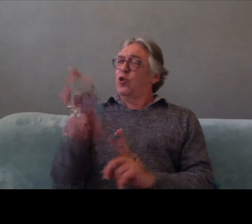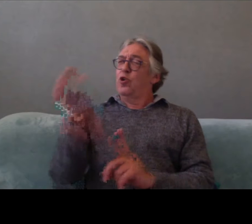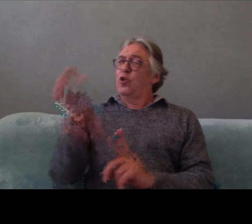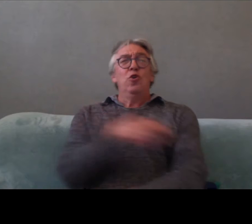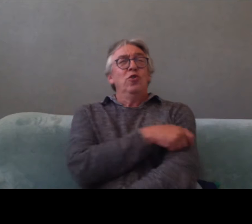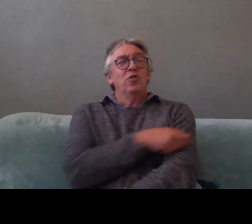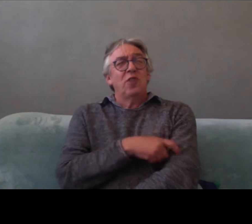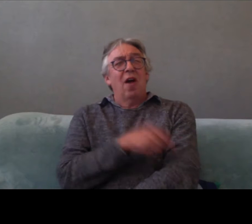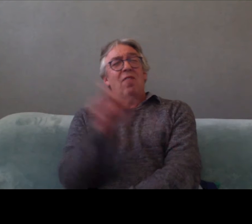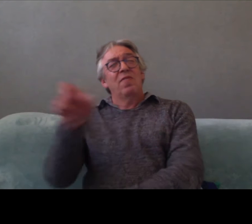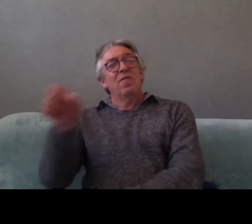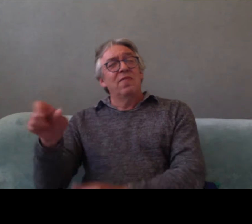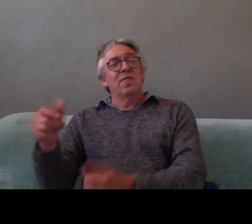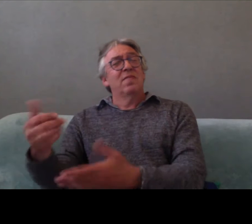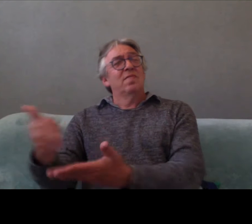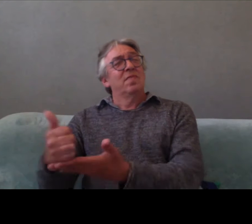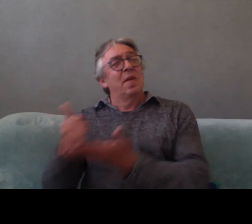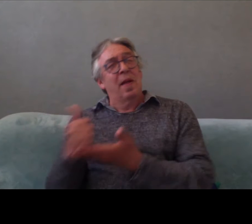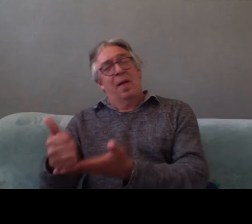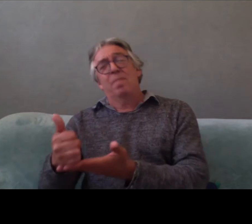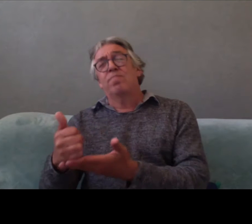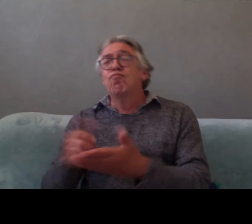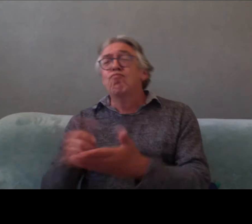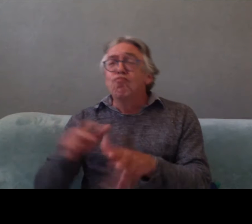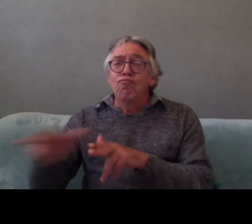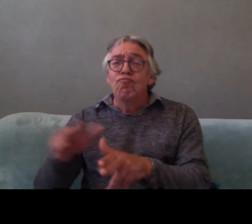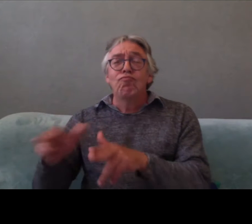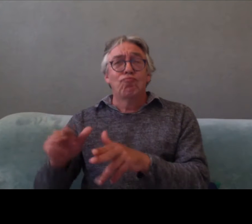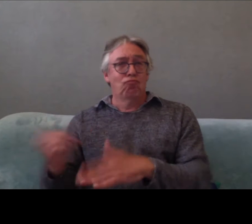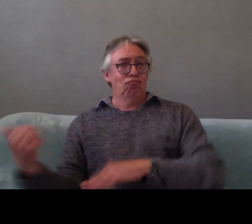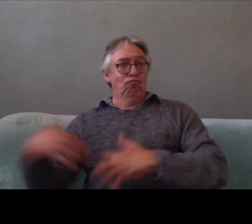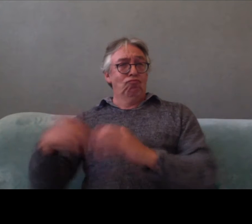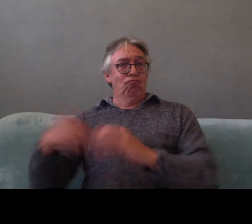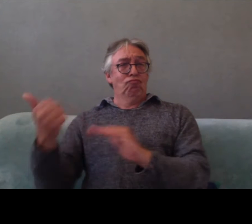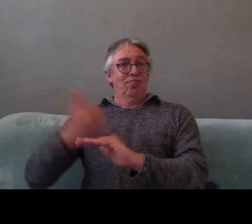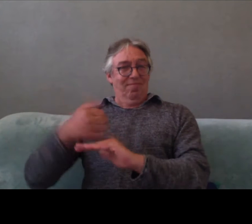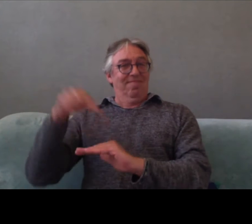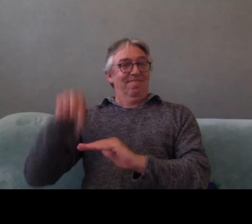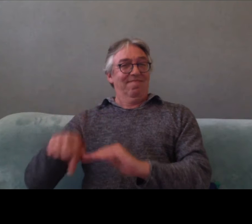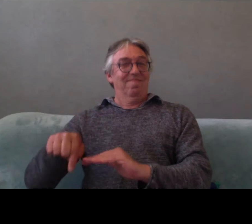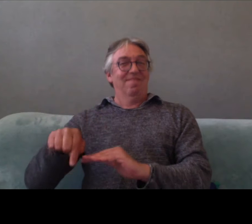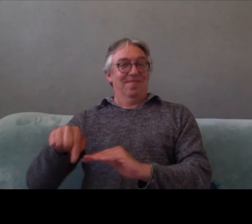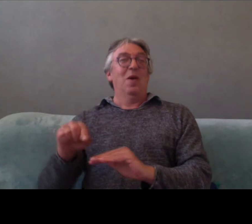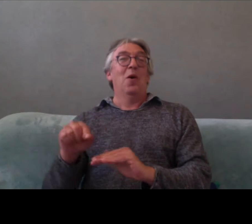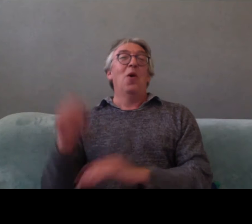Indeed, this is a very important issue we're going to deal with today.